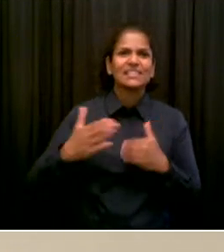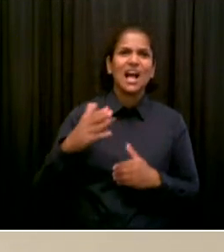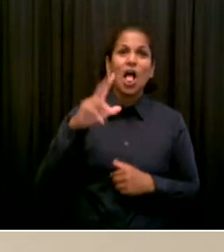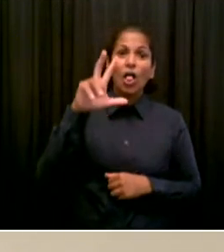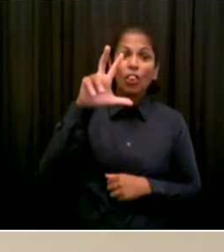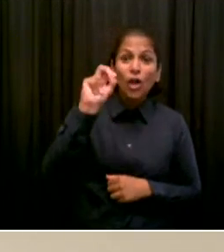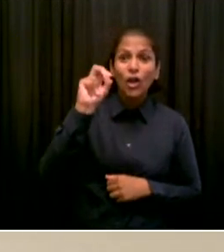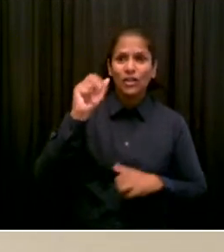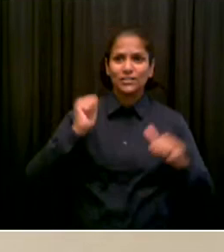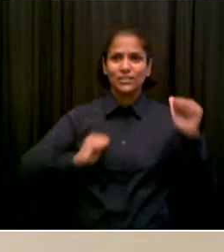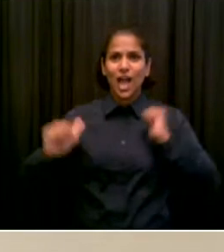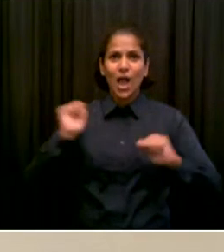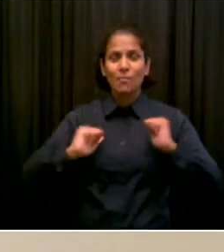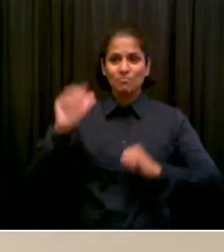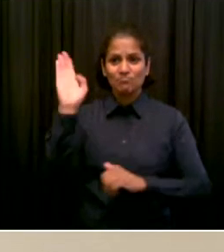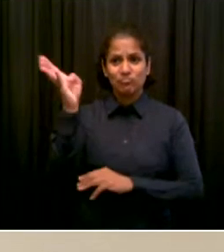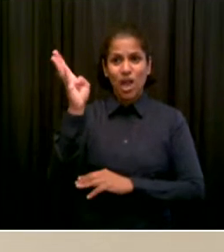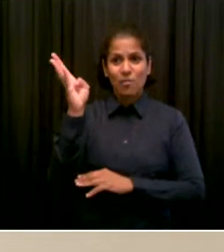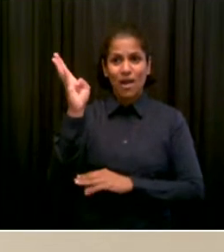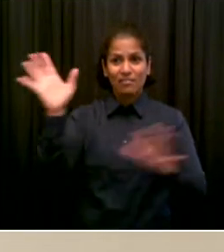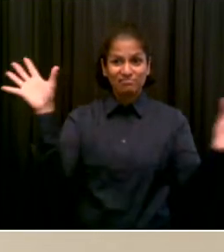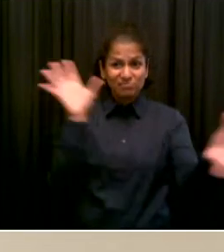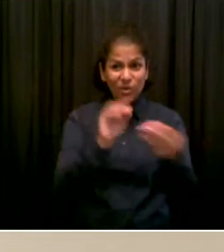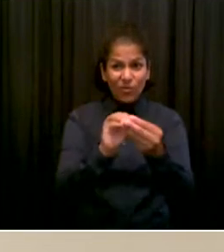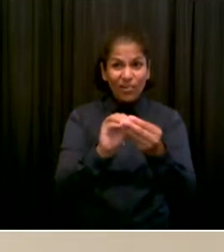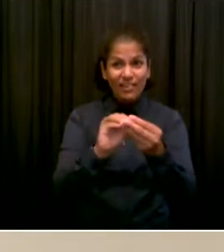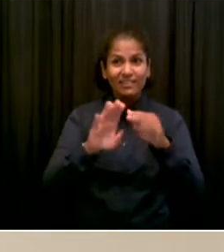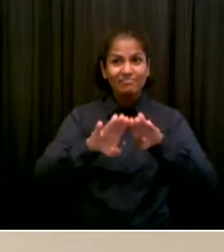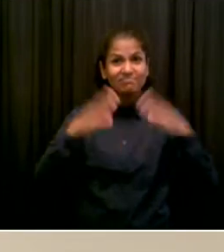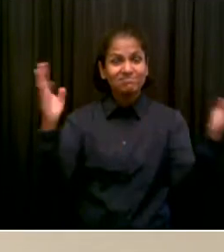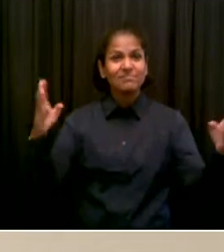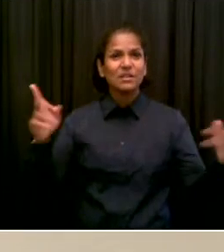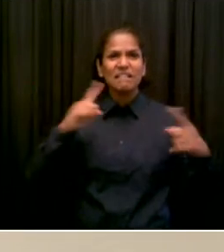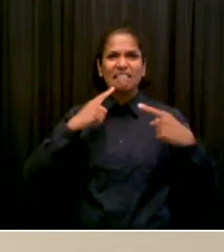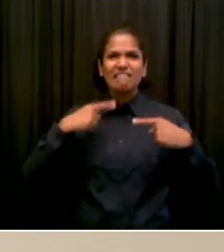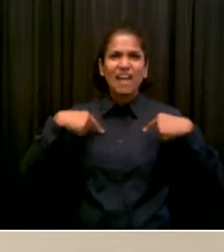STRONG COMEBACK. THERE ARE AT LEAST 30 SHOWS OPENING BETWEEN NOW AND THE END OF THE YEAR.